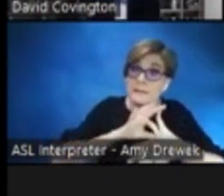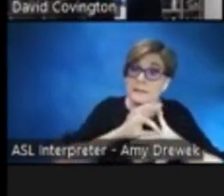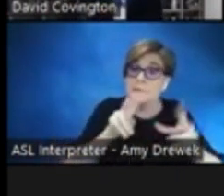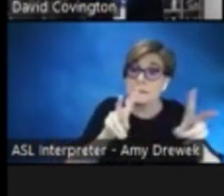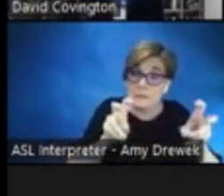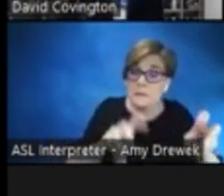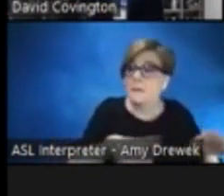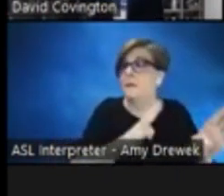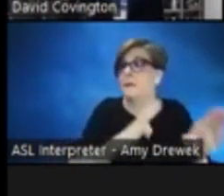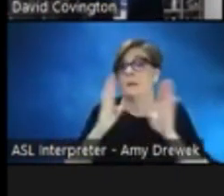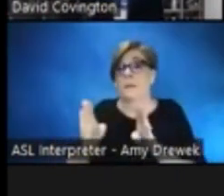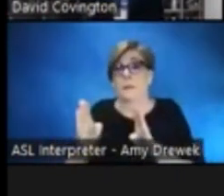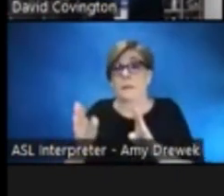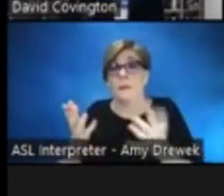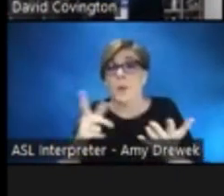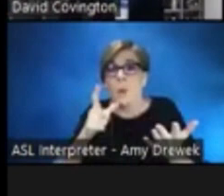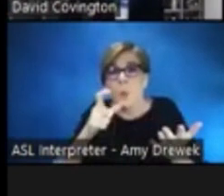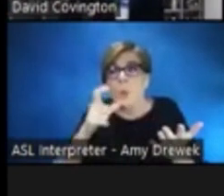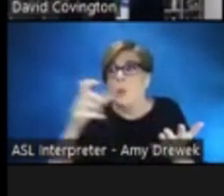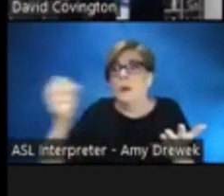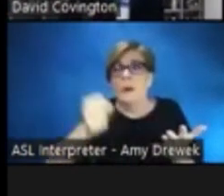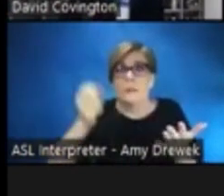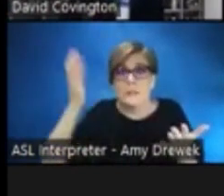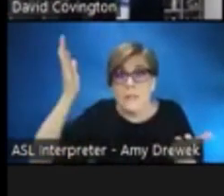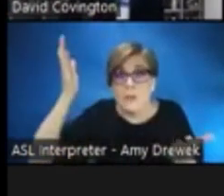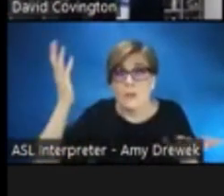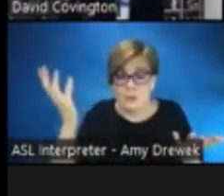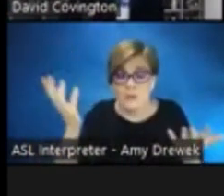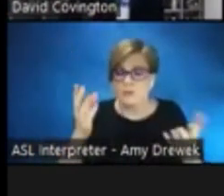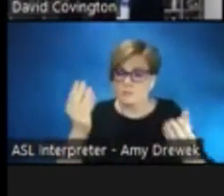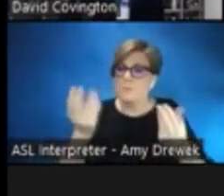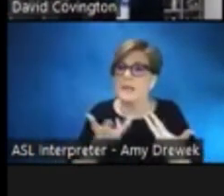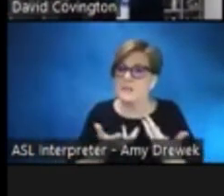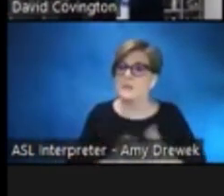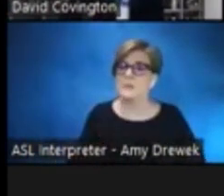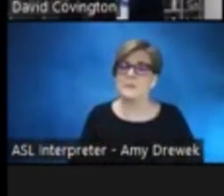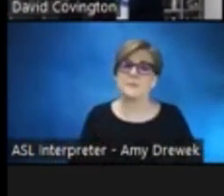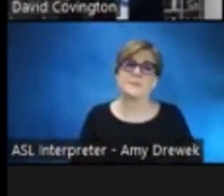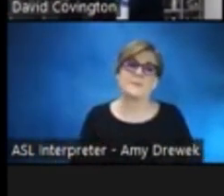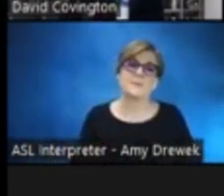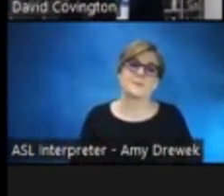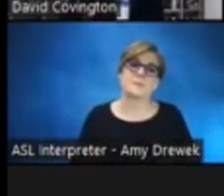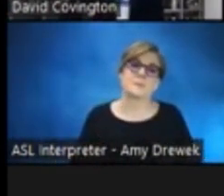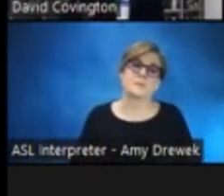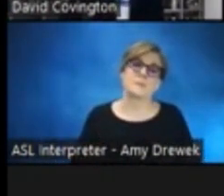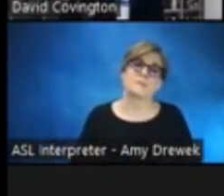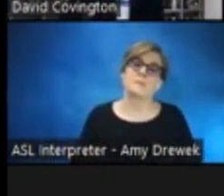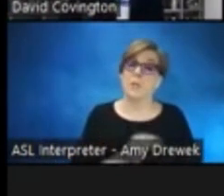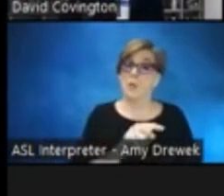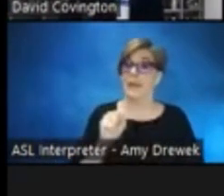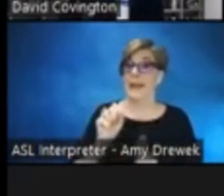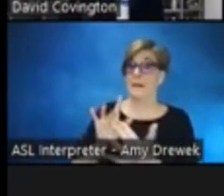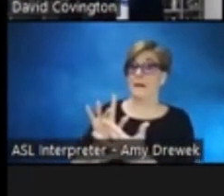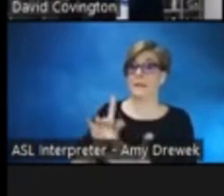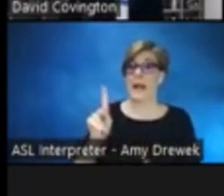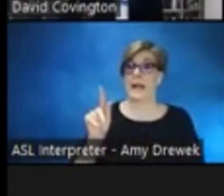MIGHT SPARK YOUR THINKING. LET US KNOW WHAT OUTREACH WITH THOSE IDEAS.